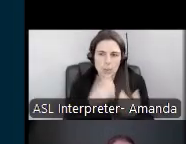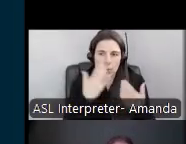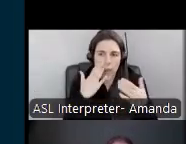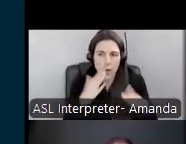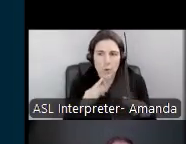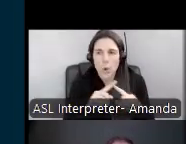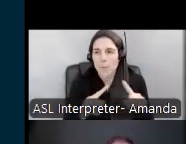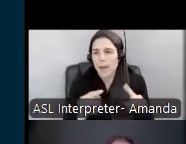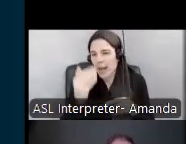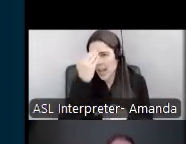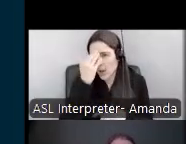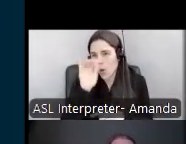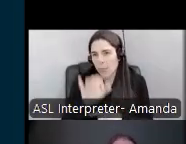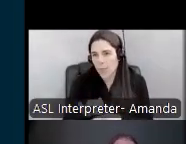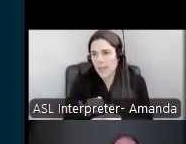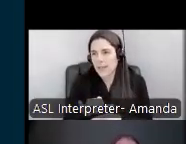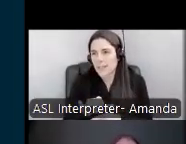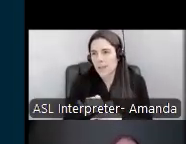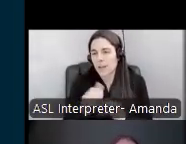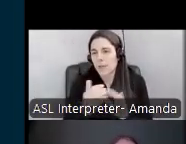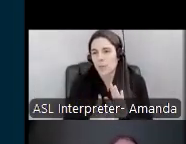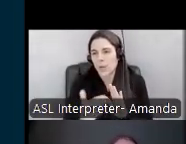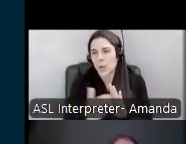just know that that has been a recurring problem for a long time.